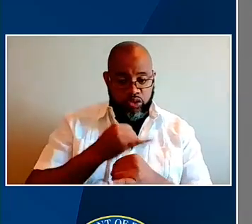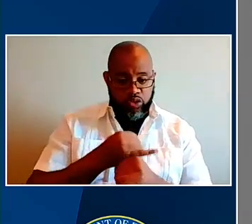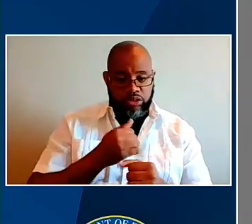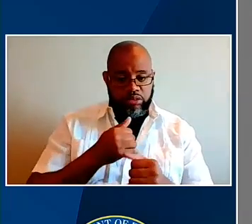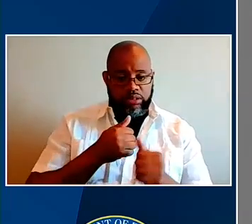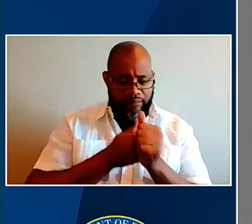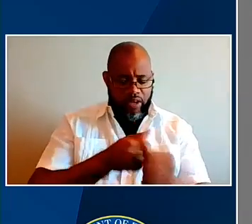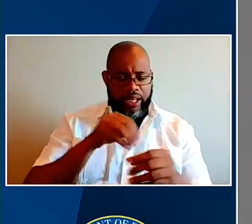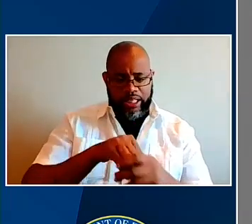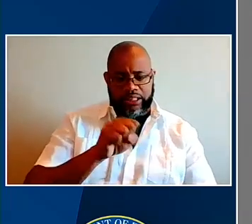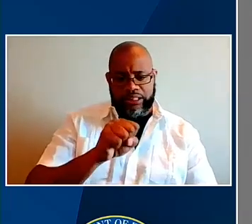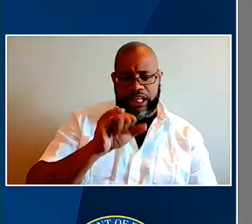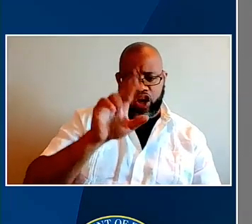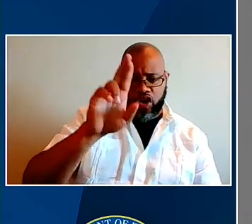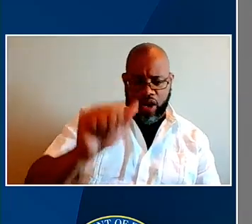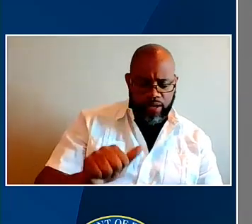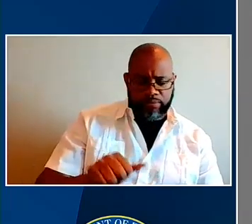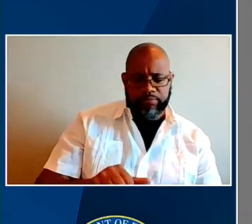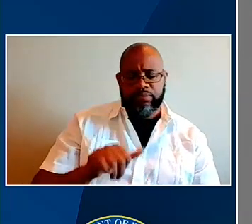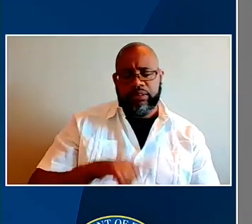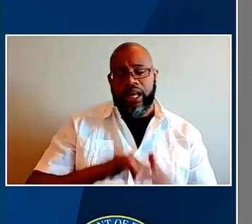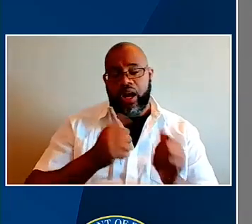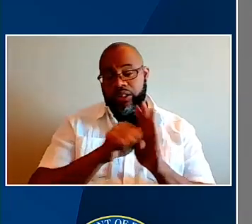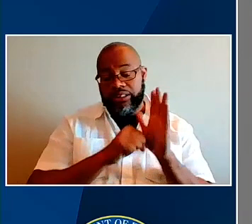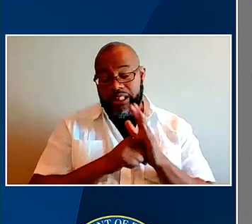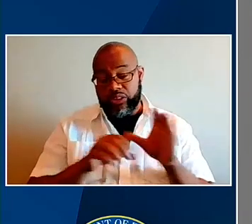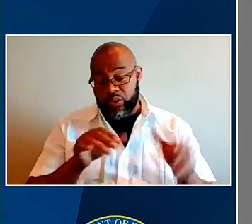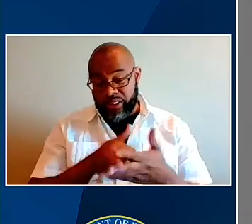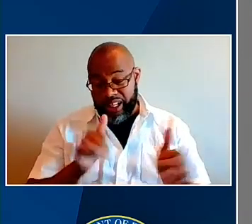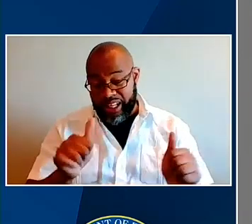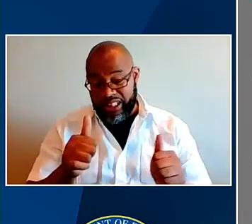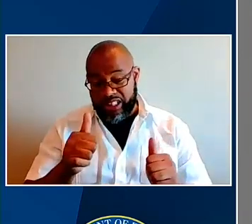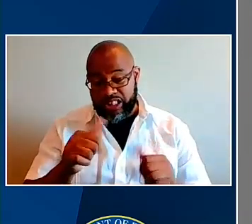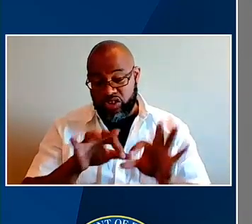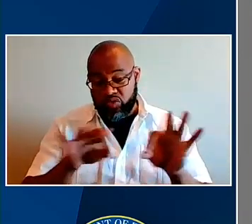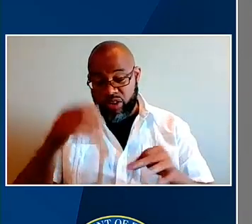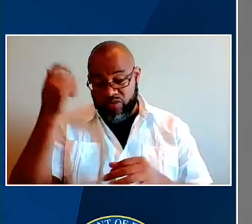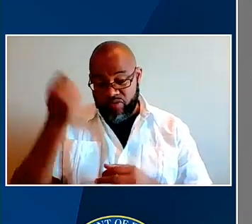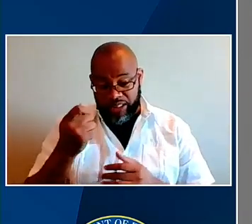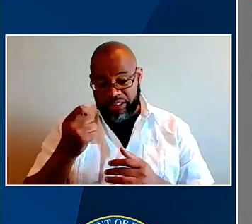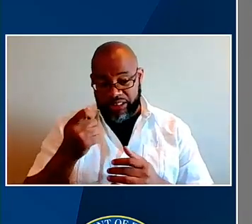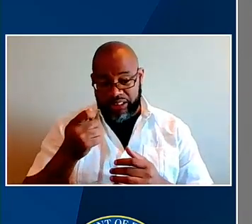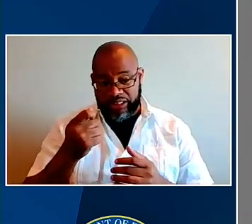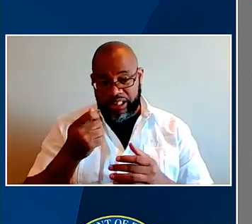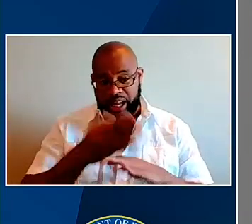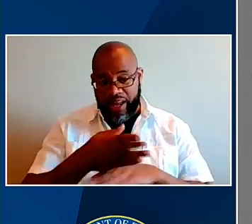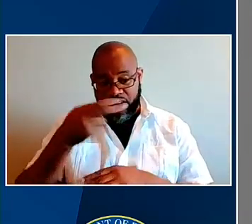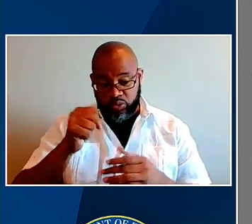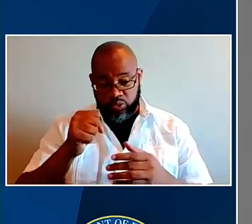So the way it states in Virginia is, any degree-granting postsecondary school providing distance Ed to residents of the